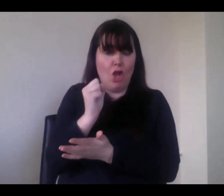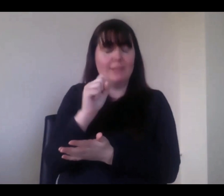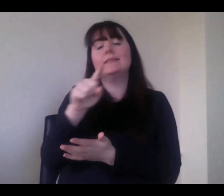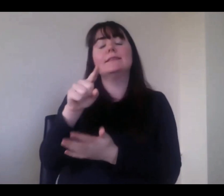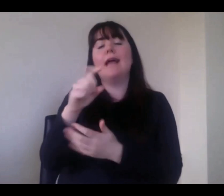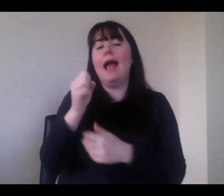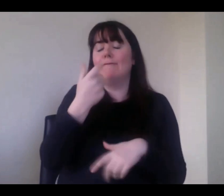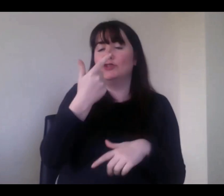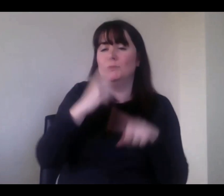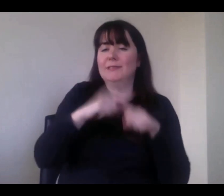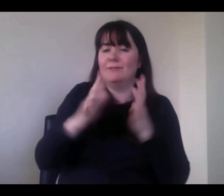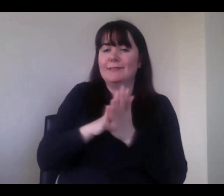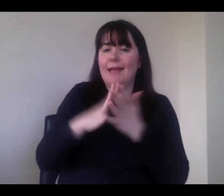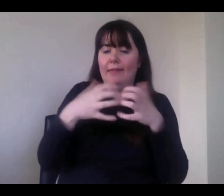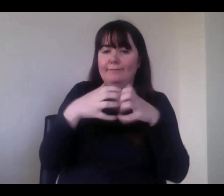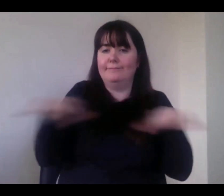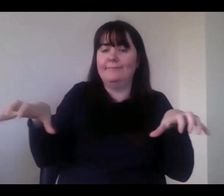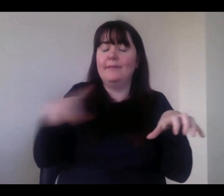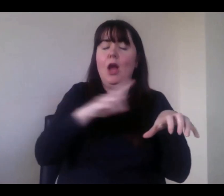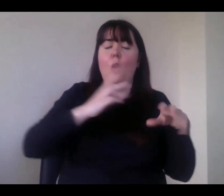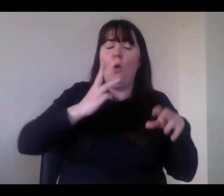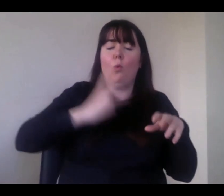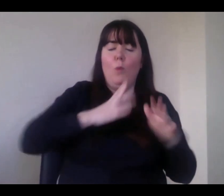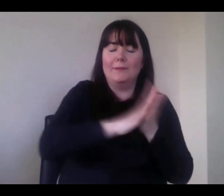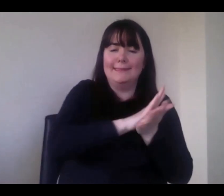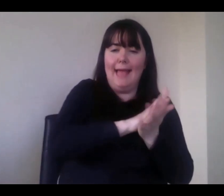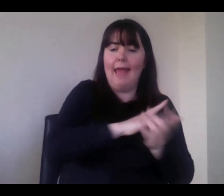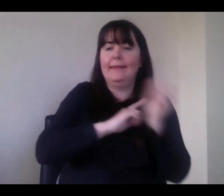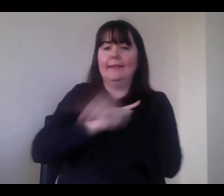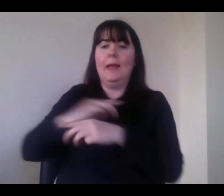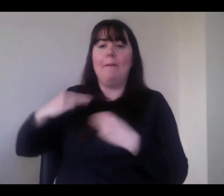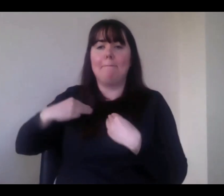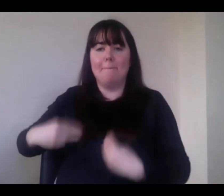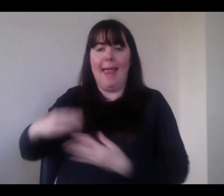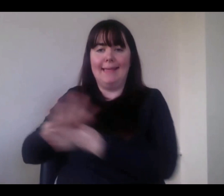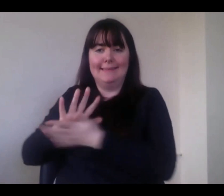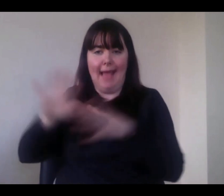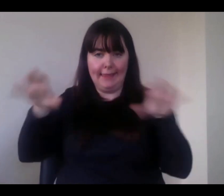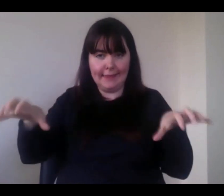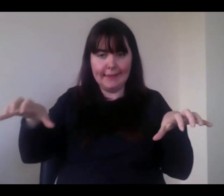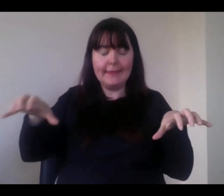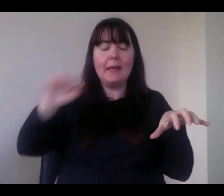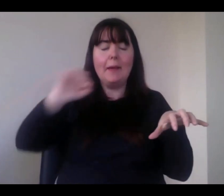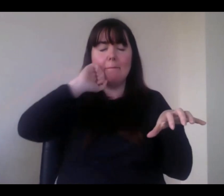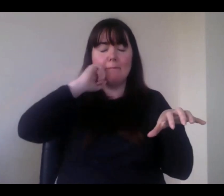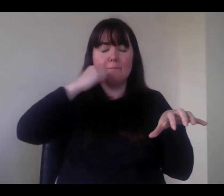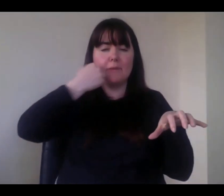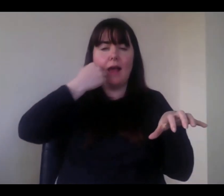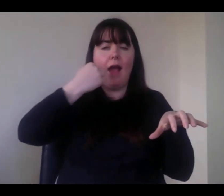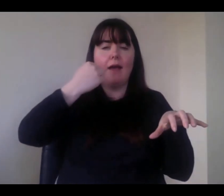we have in sign language, which is also awesome. You see there were two deaf schools: